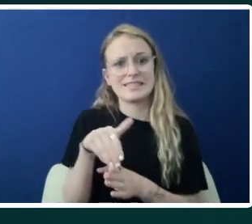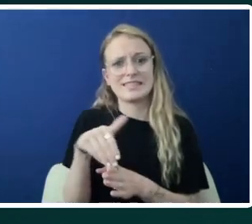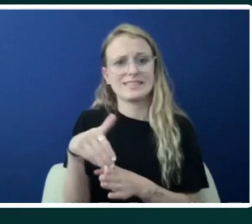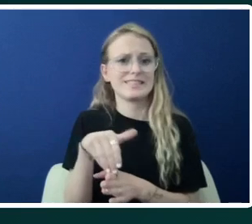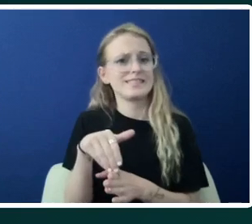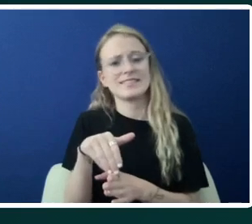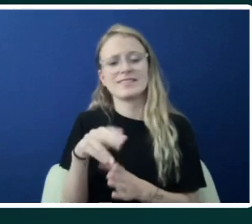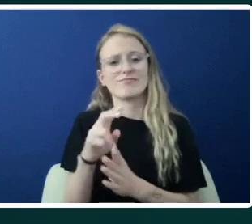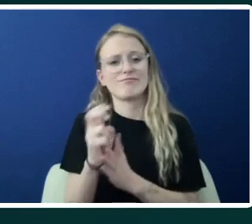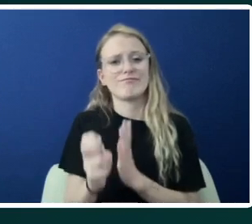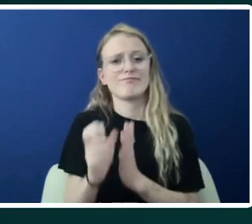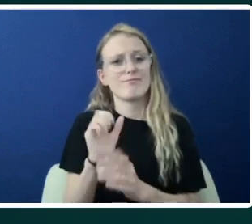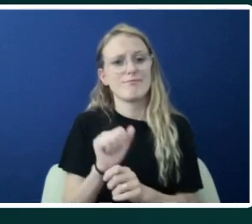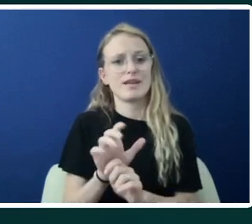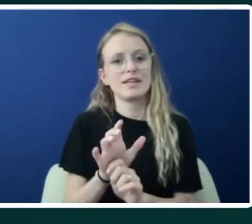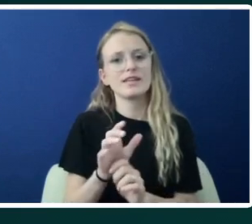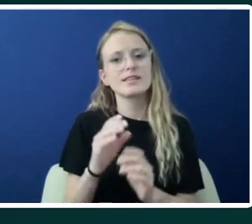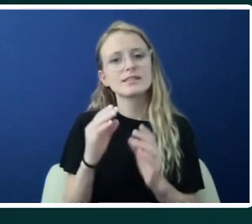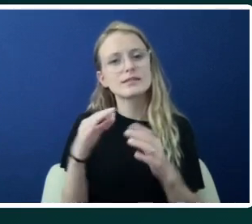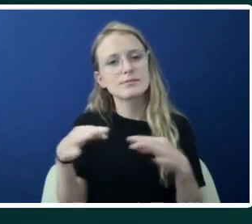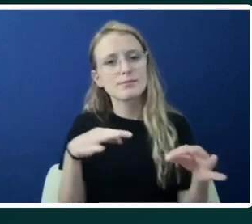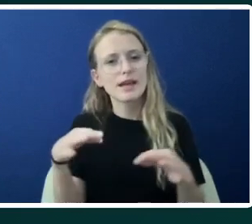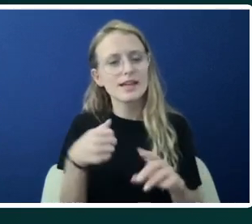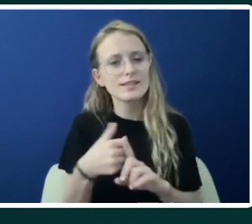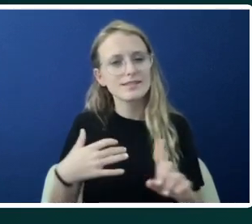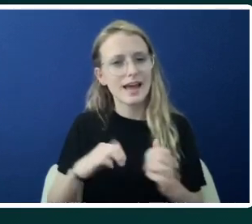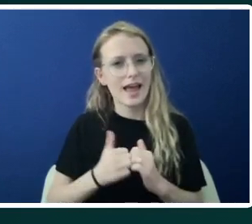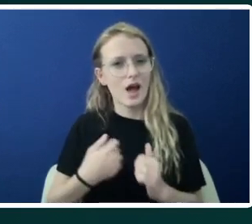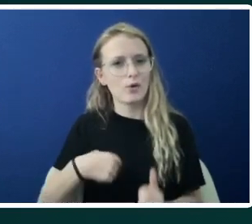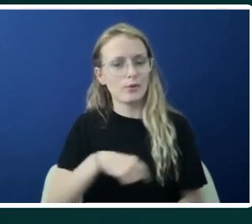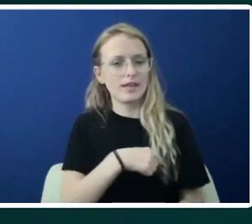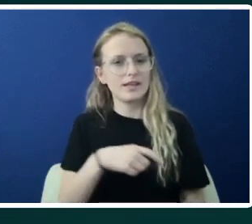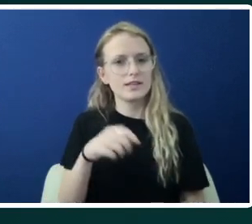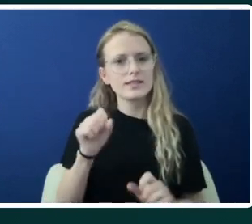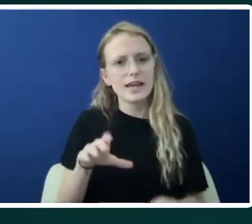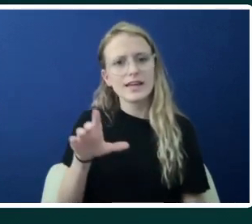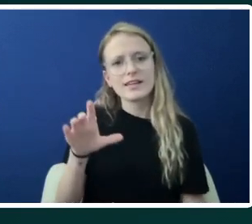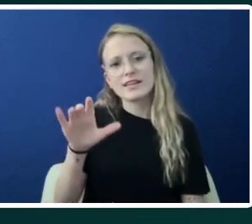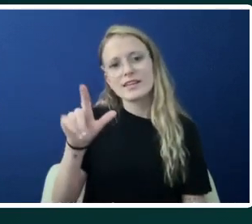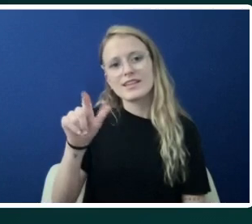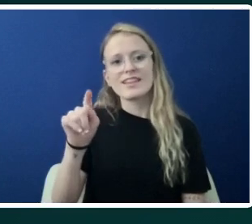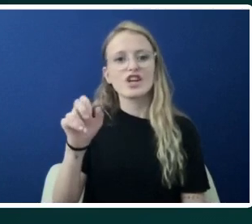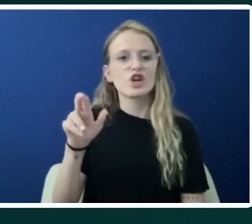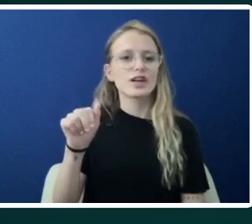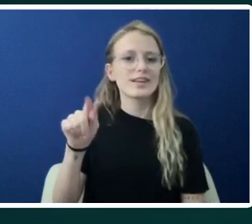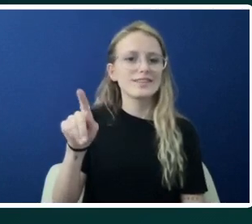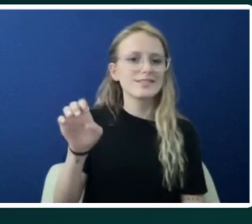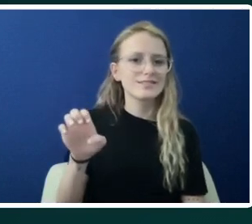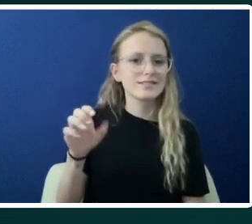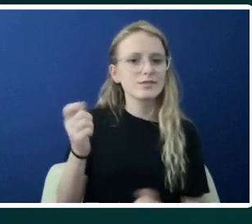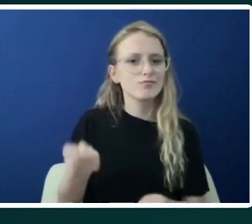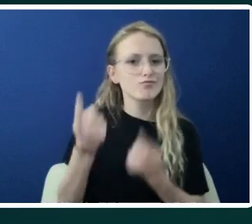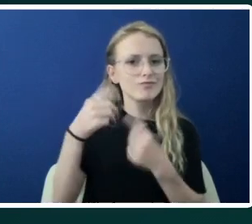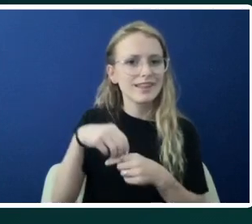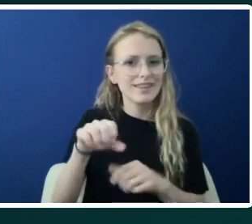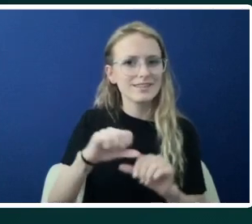today's society, we must be able to build and sustain intentional global and cross-cultural